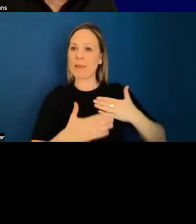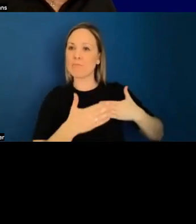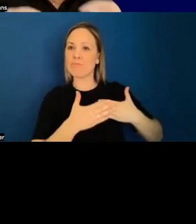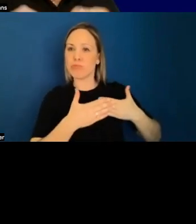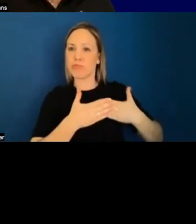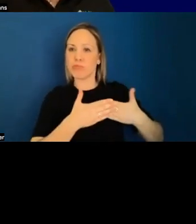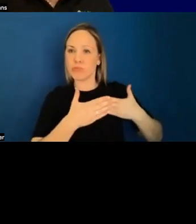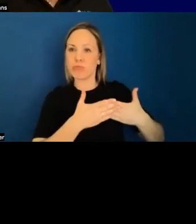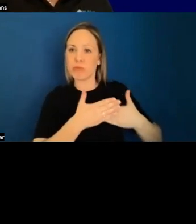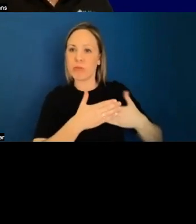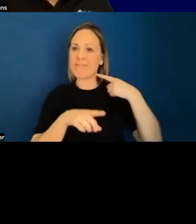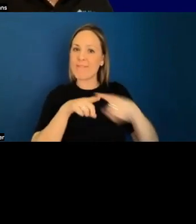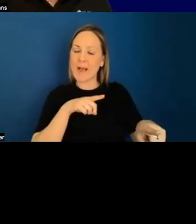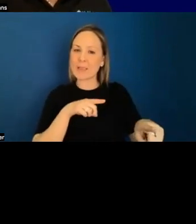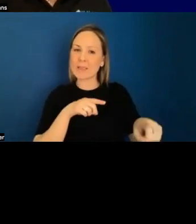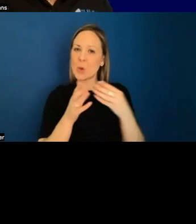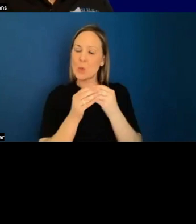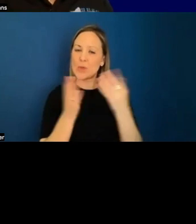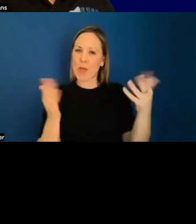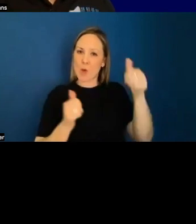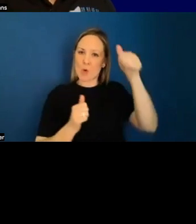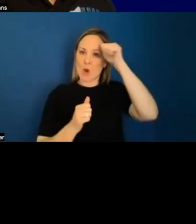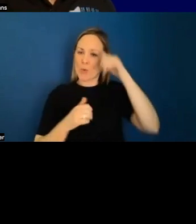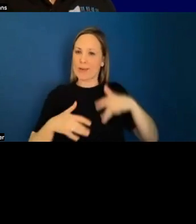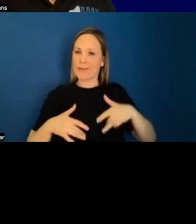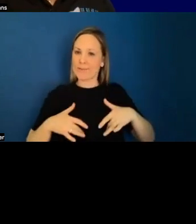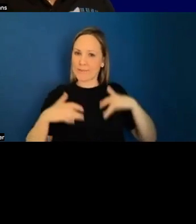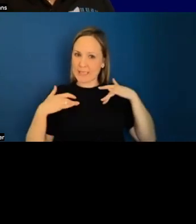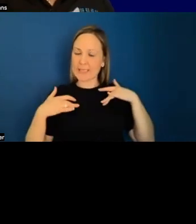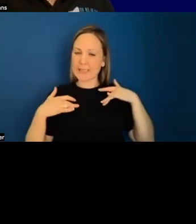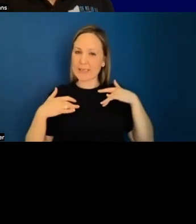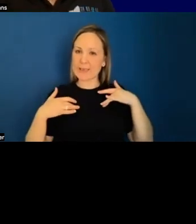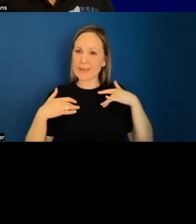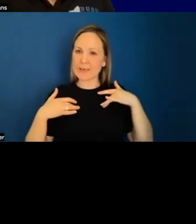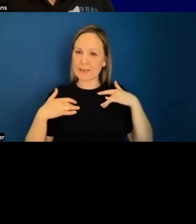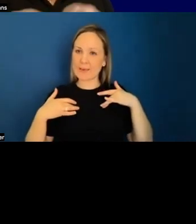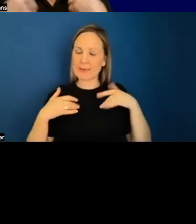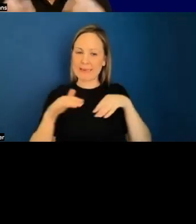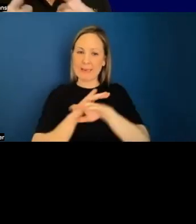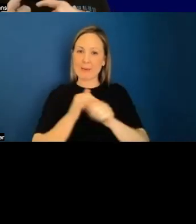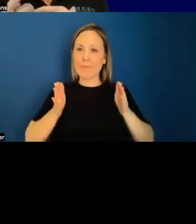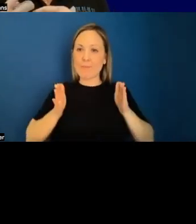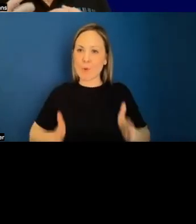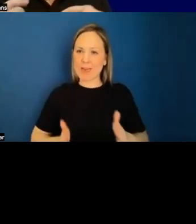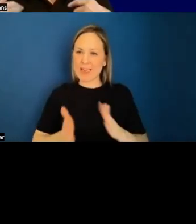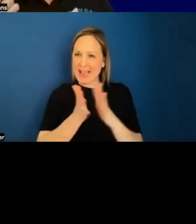Without sensing those sensations from within our body, who how do we know that what we're